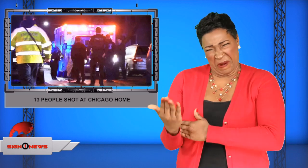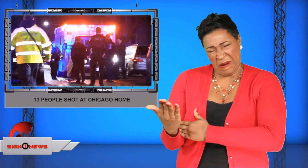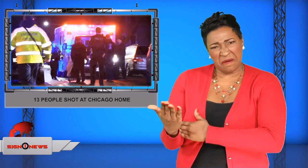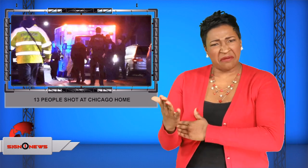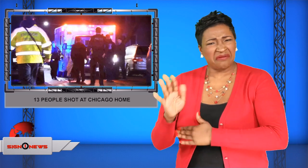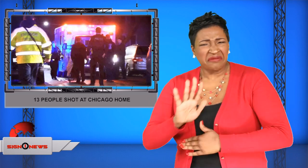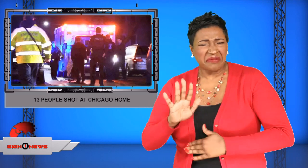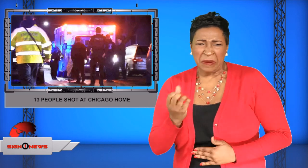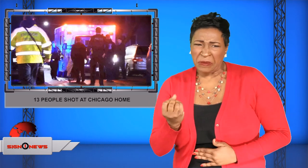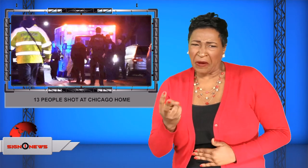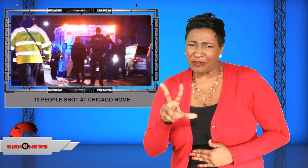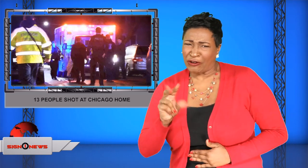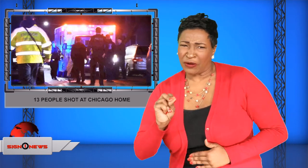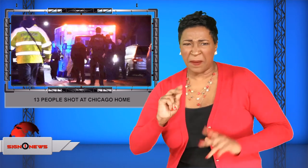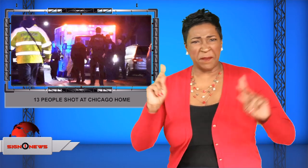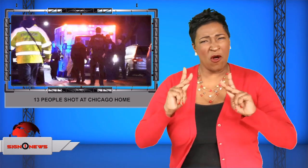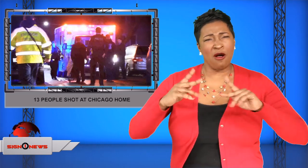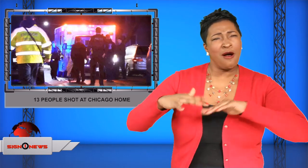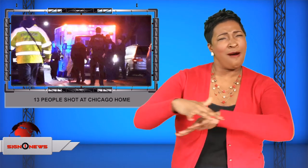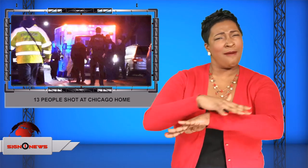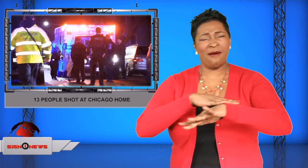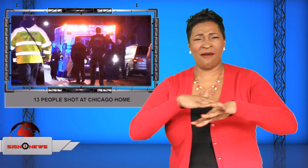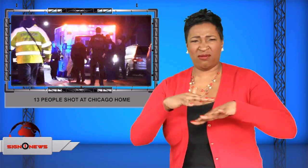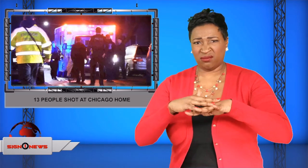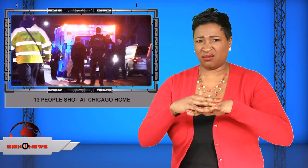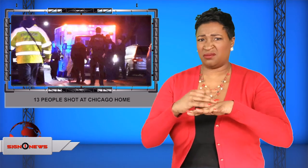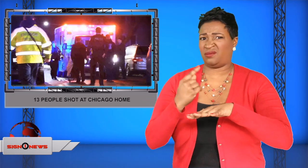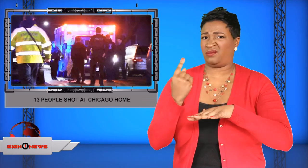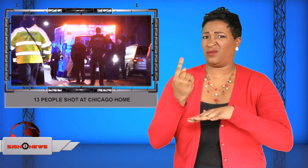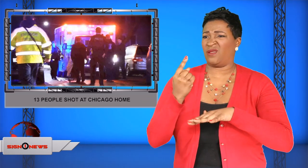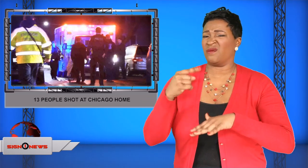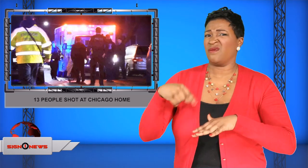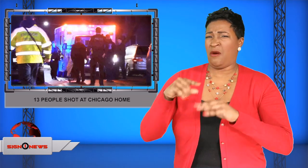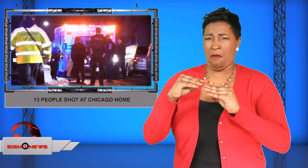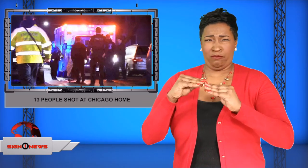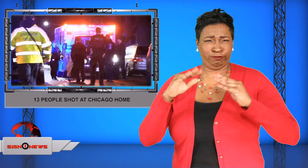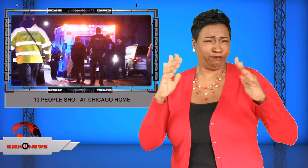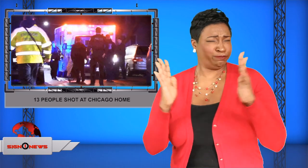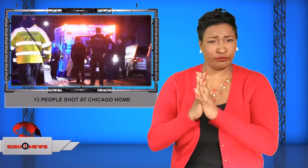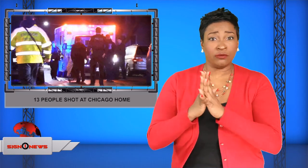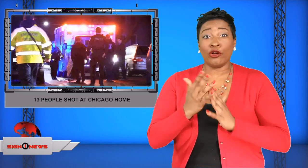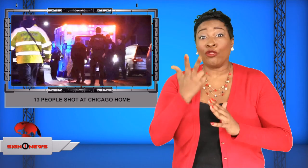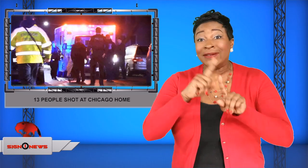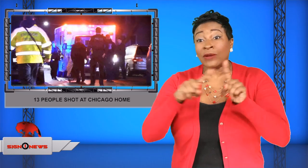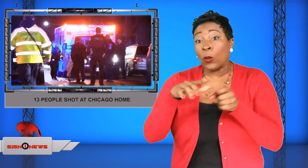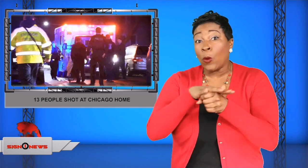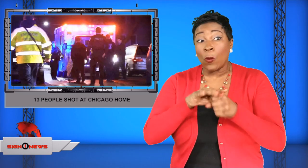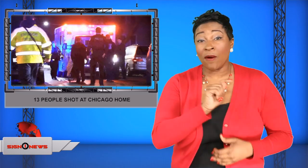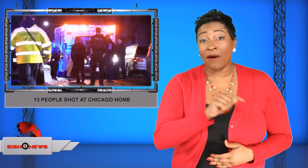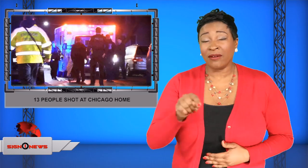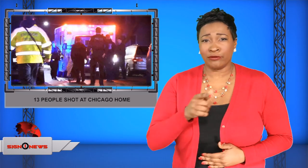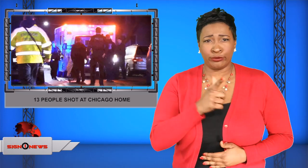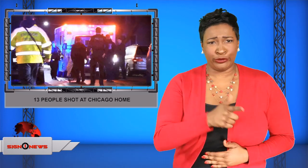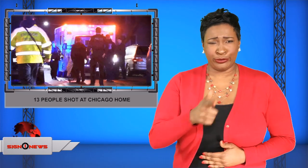Around 12:30 Sunday morning, a dispute broke out between partygoers that led to shooting